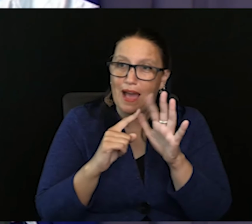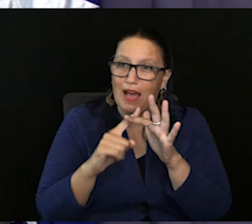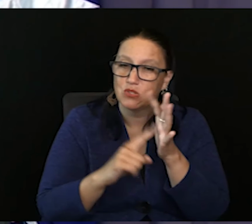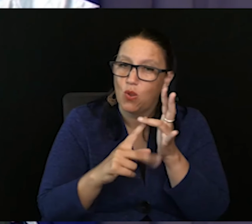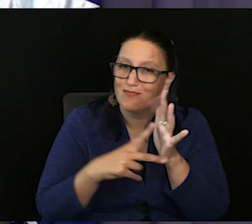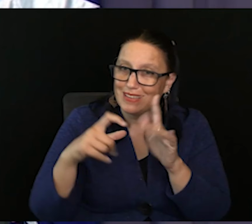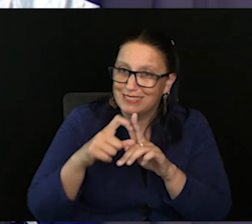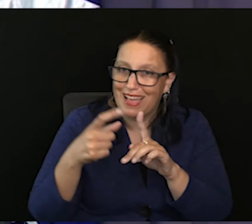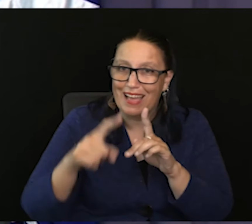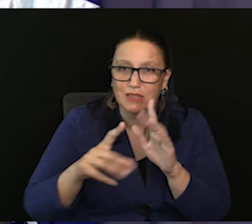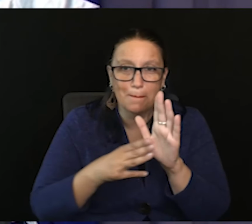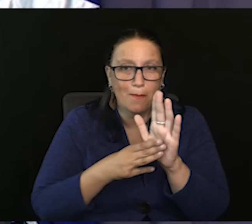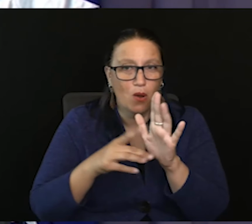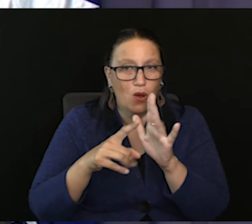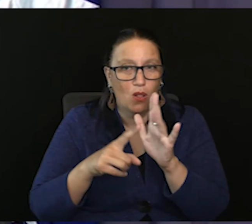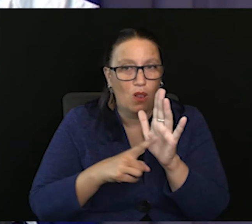very effective in reducing death.